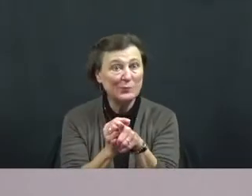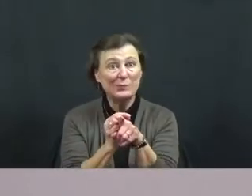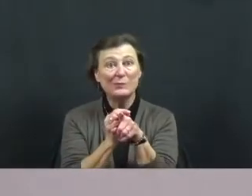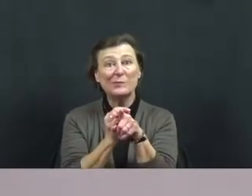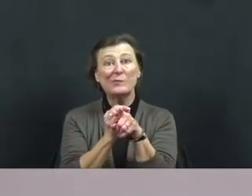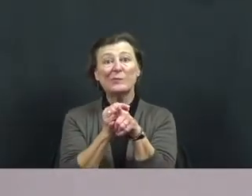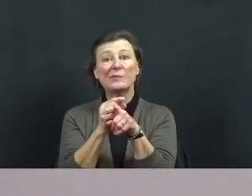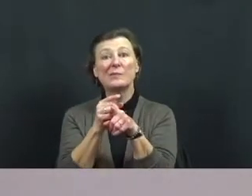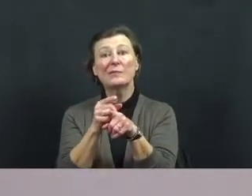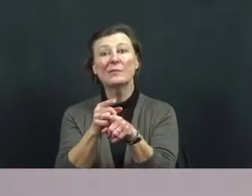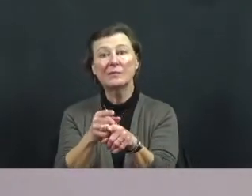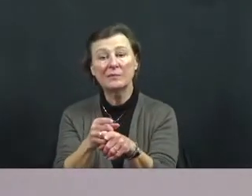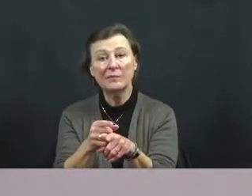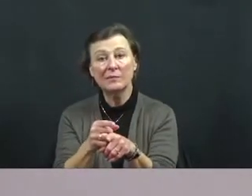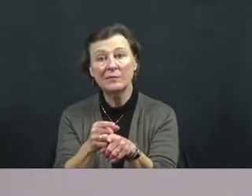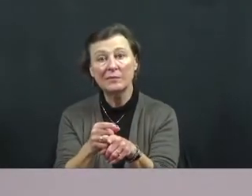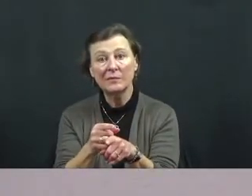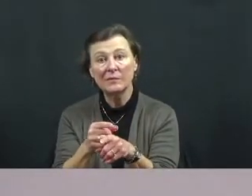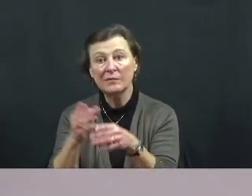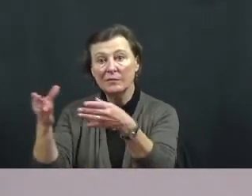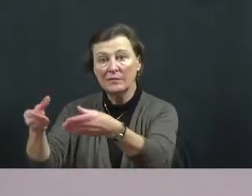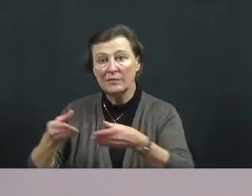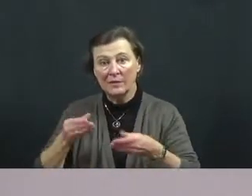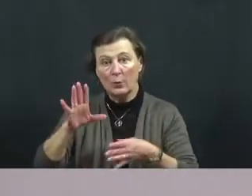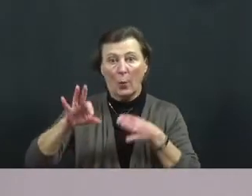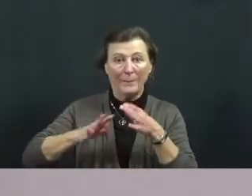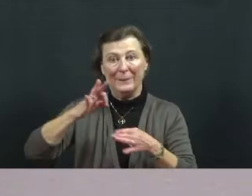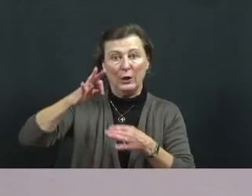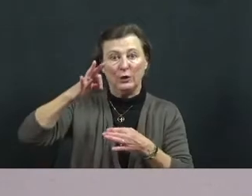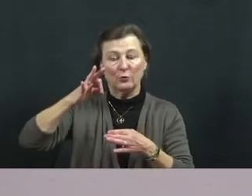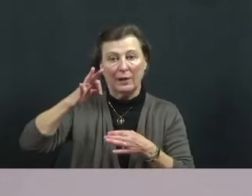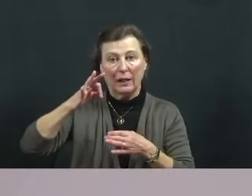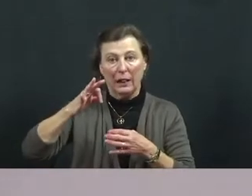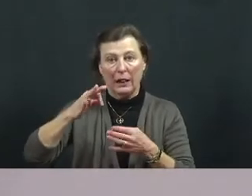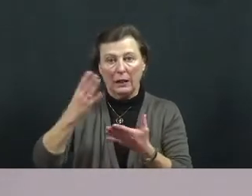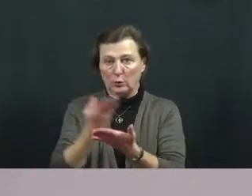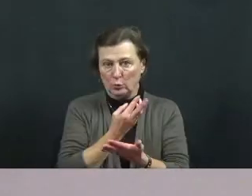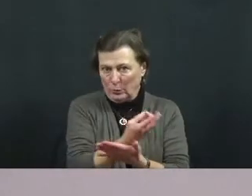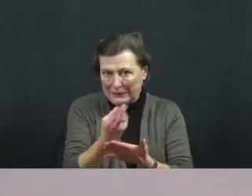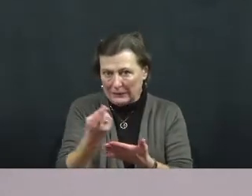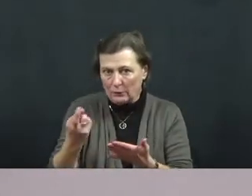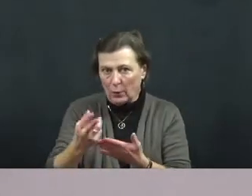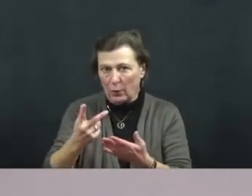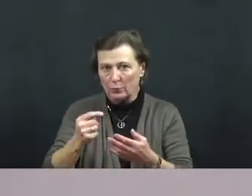You pull out your spiritual resources to help you pull through.